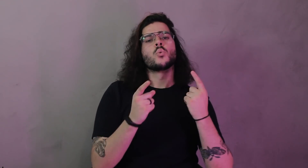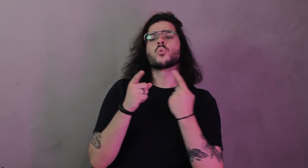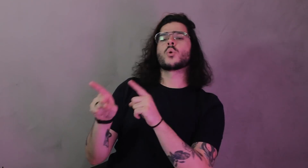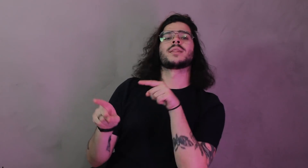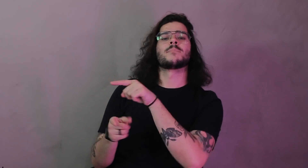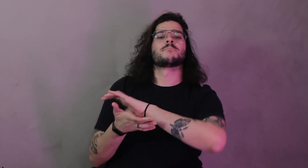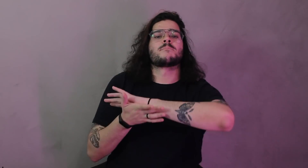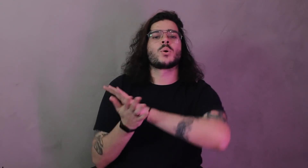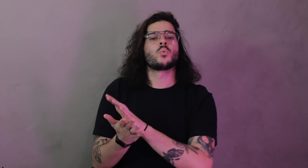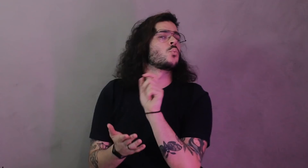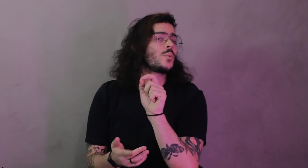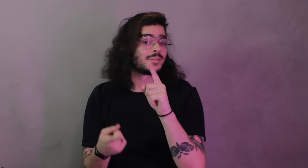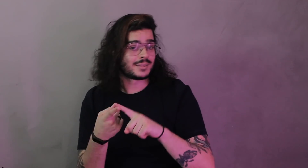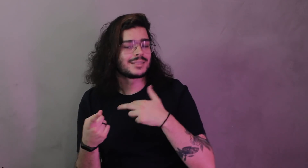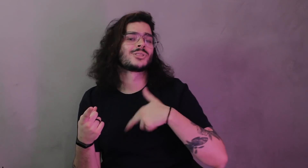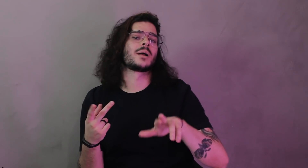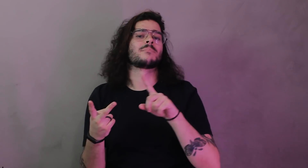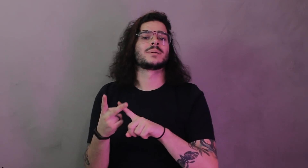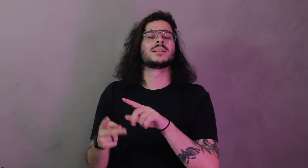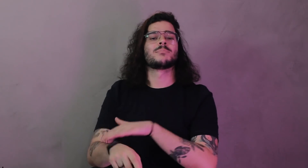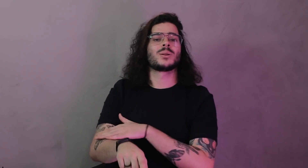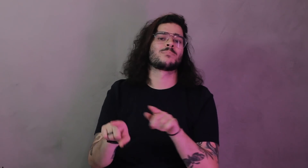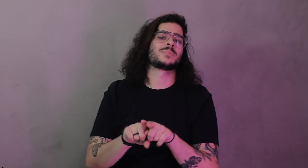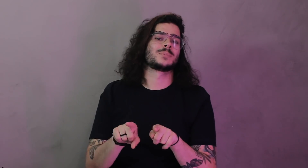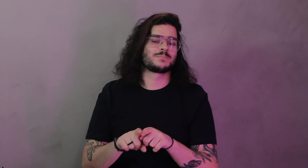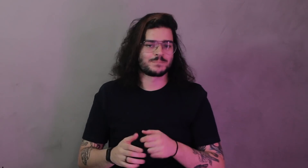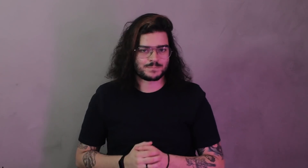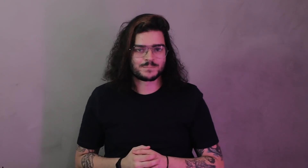in opposition to intolerance and racial discrimination.